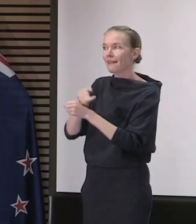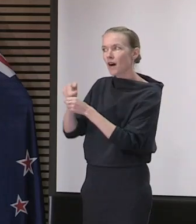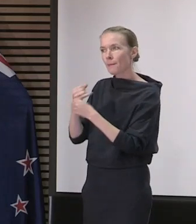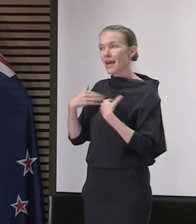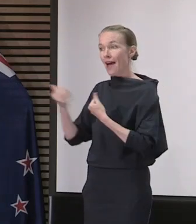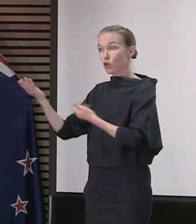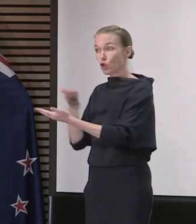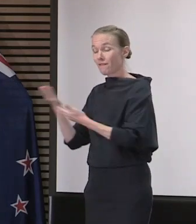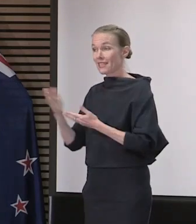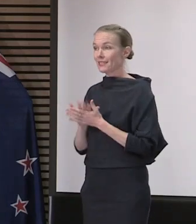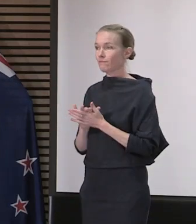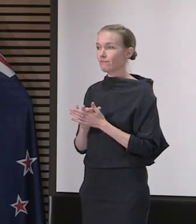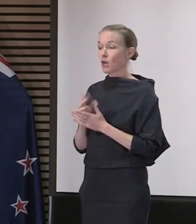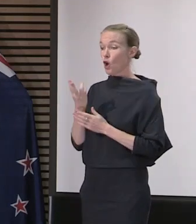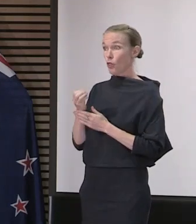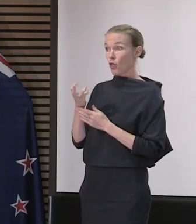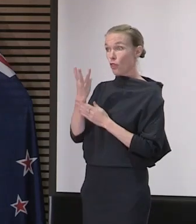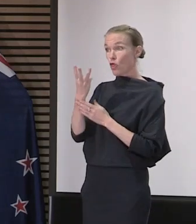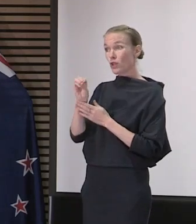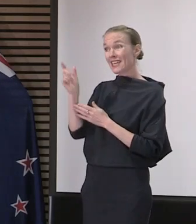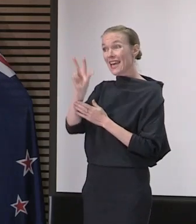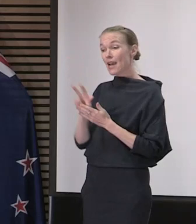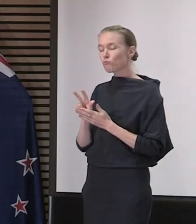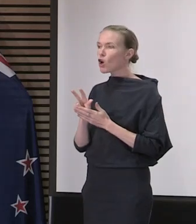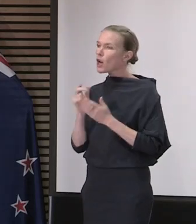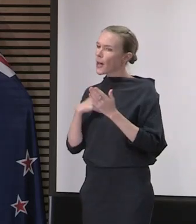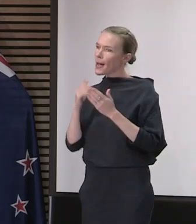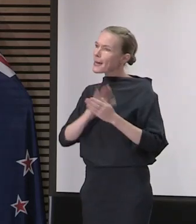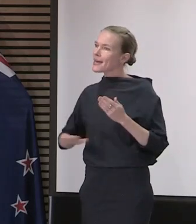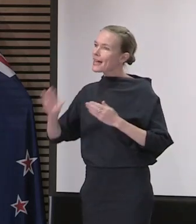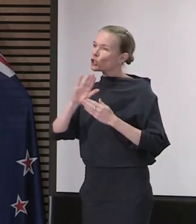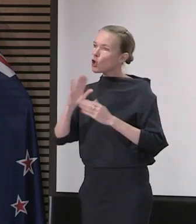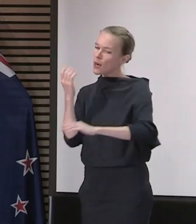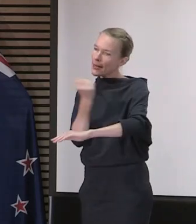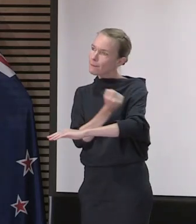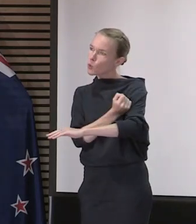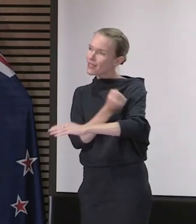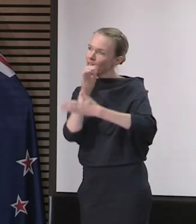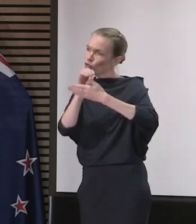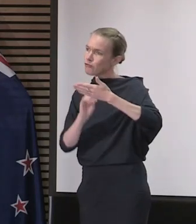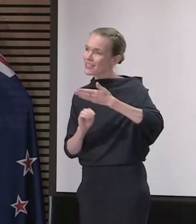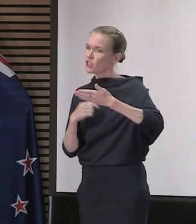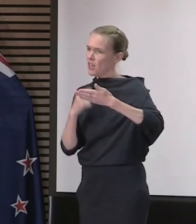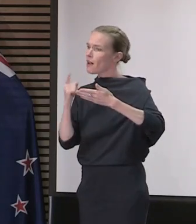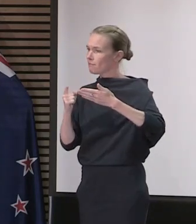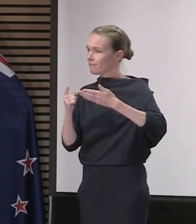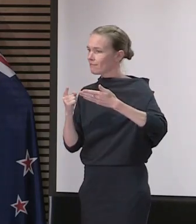distributed to providers, and as of 30 April, around 700,000